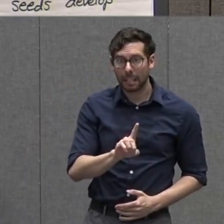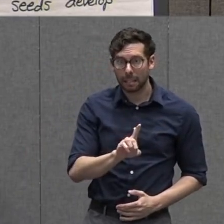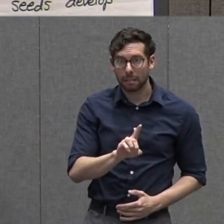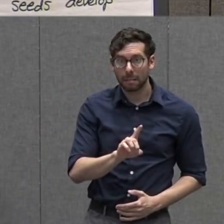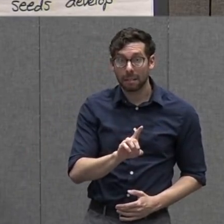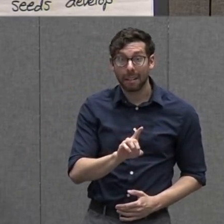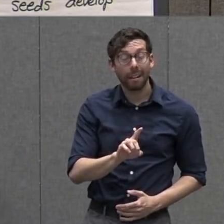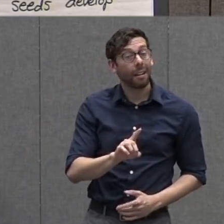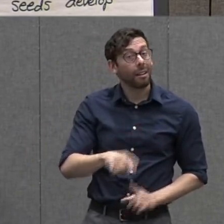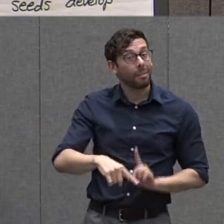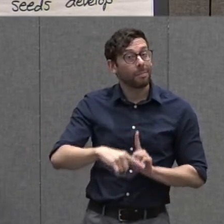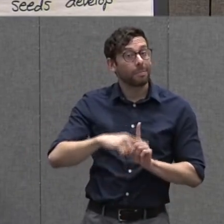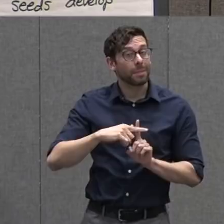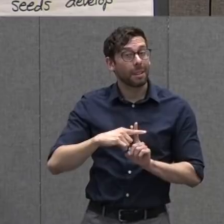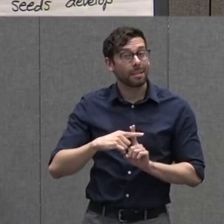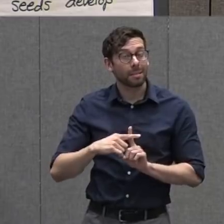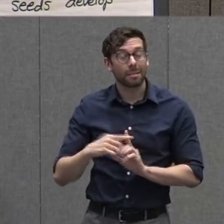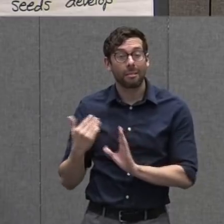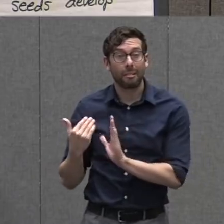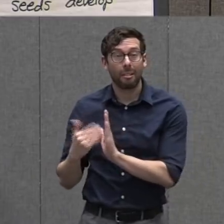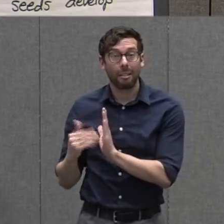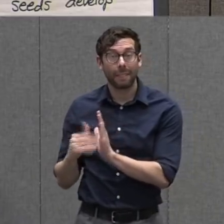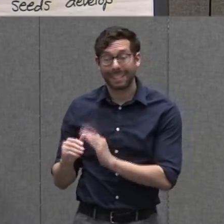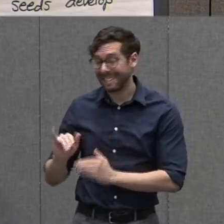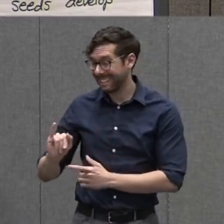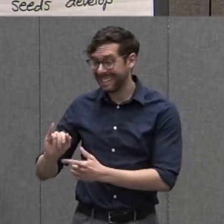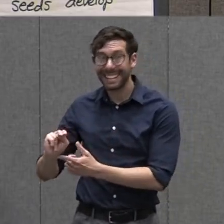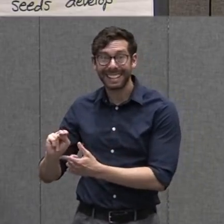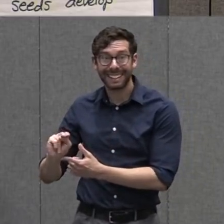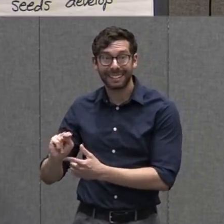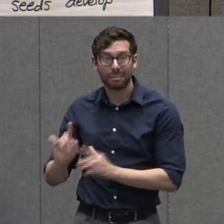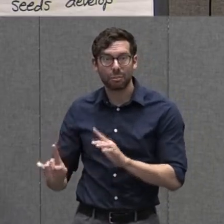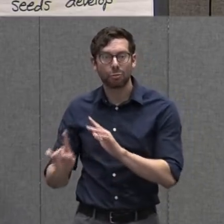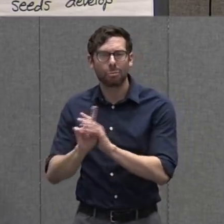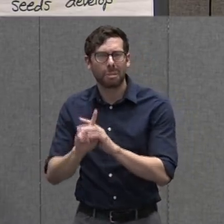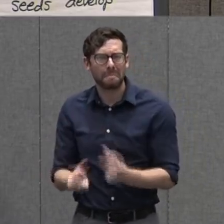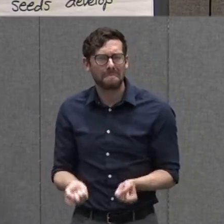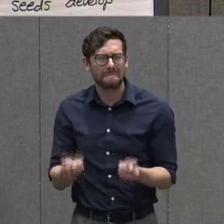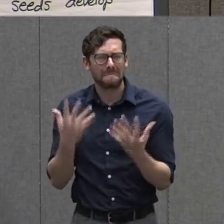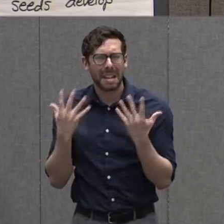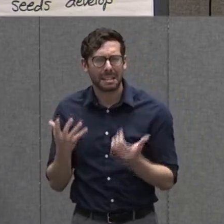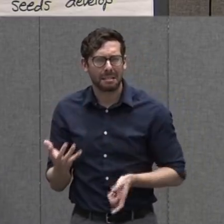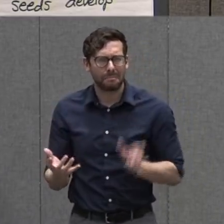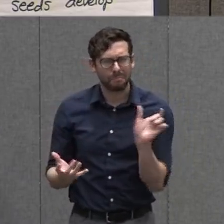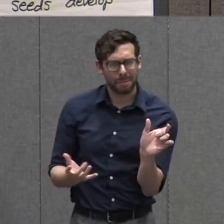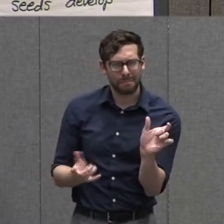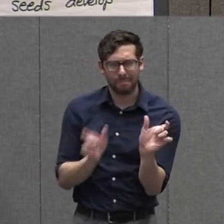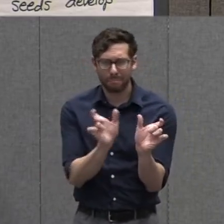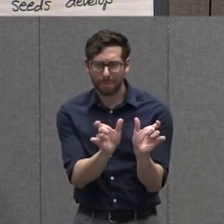the word part in in a lot of places. When you do this at home and you're looking for words